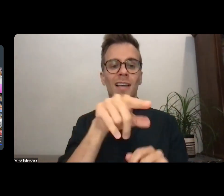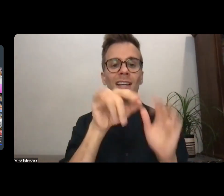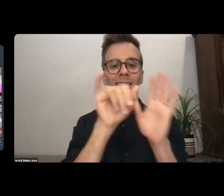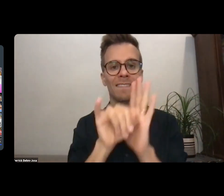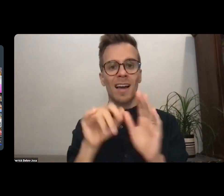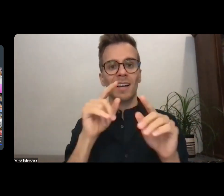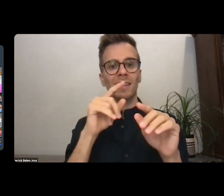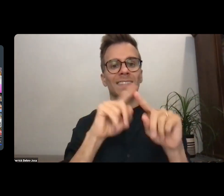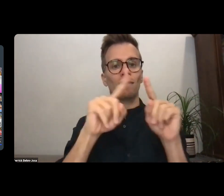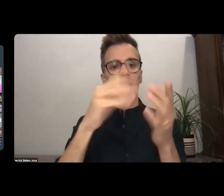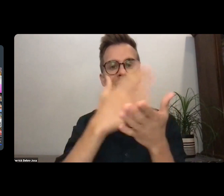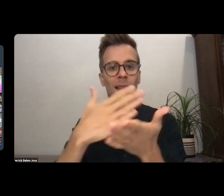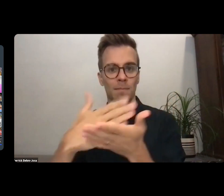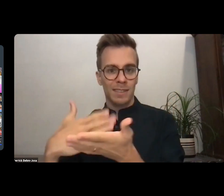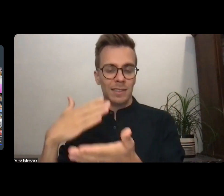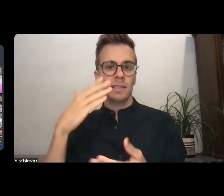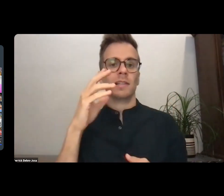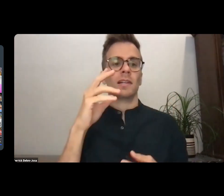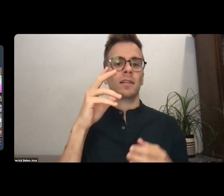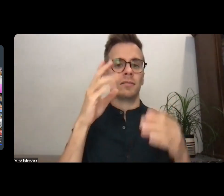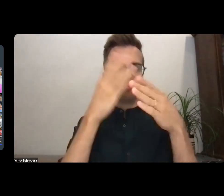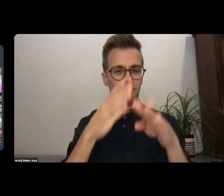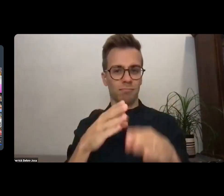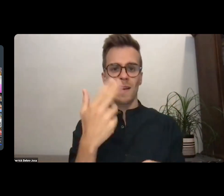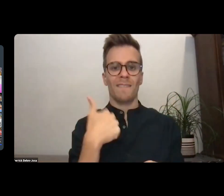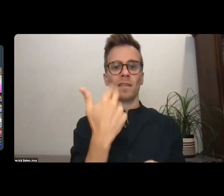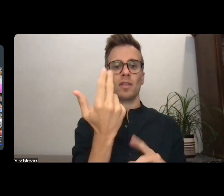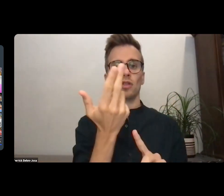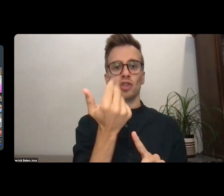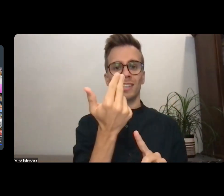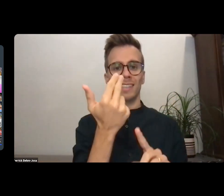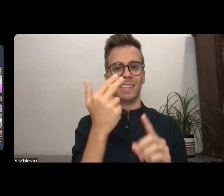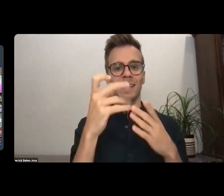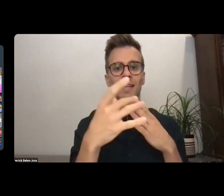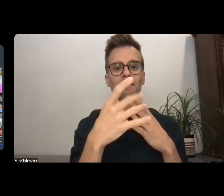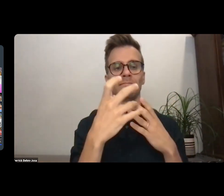What I thought was interesting is: they would identify different elements, and they would break them down.